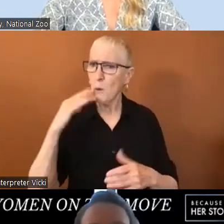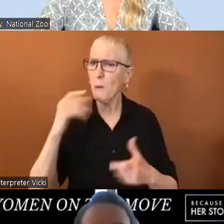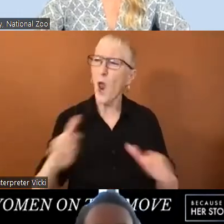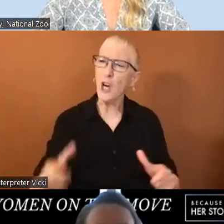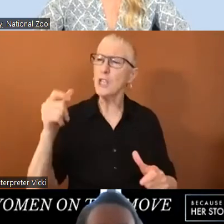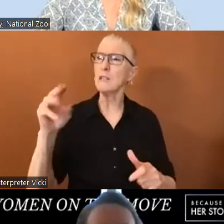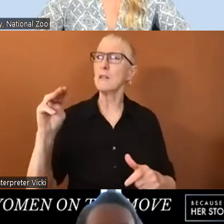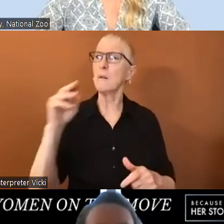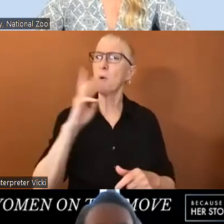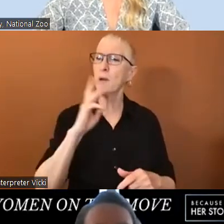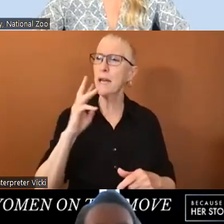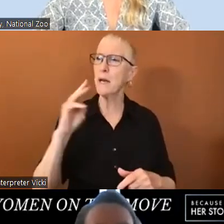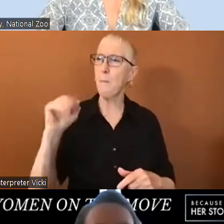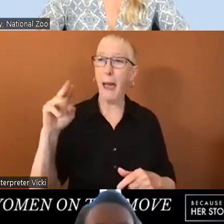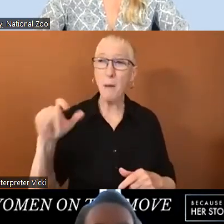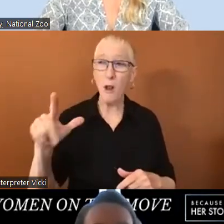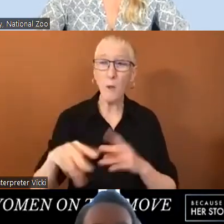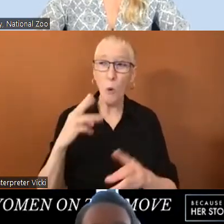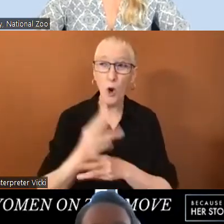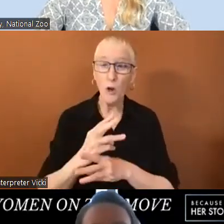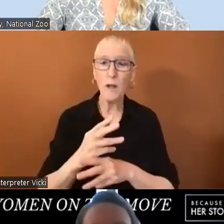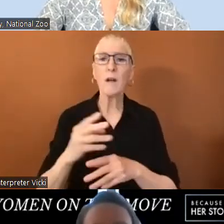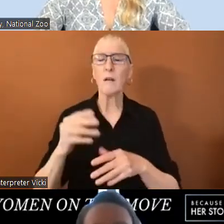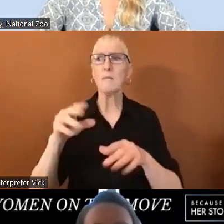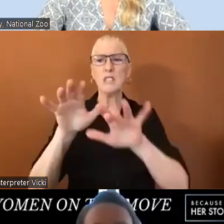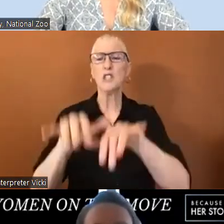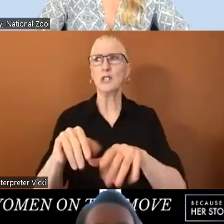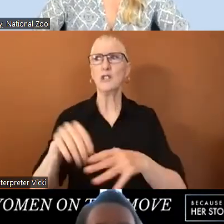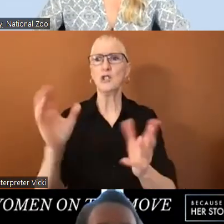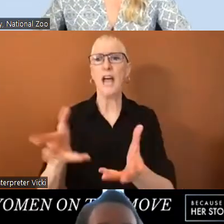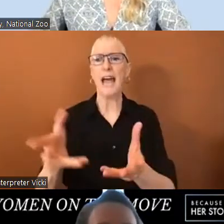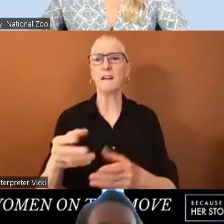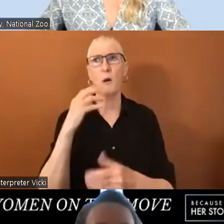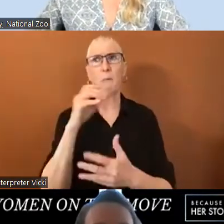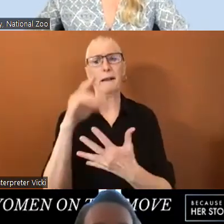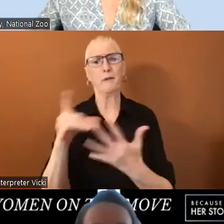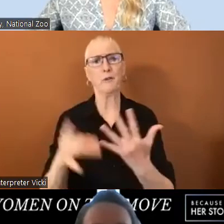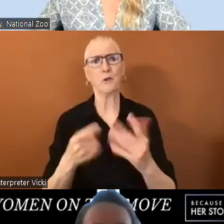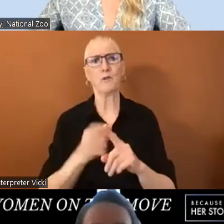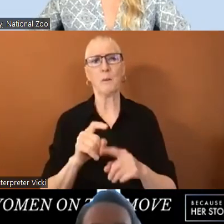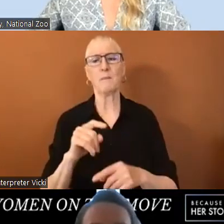world is? Put it in the chat. I know there's lots to choose from, so let's take some guesses here.